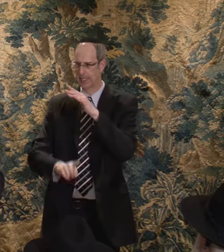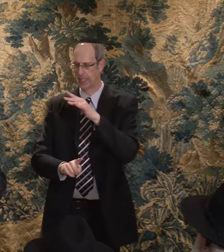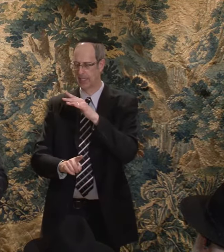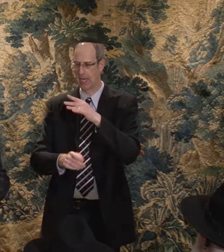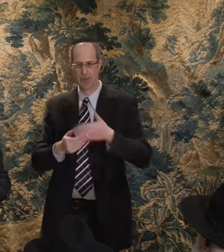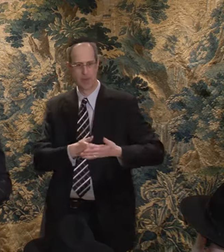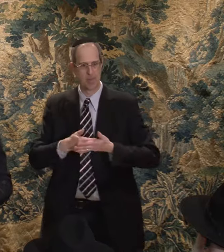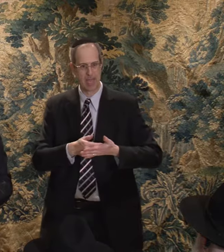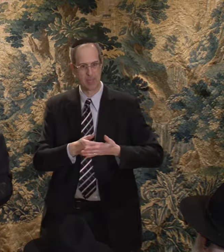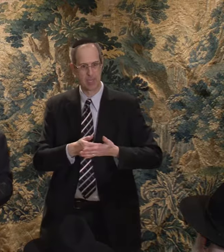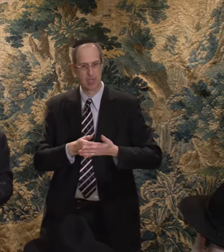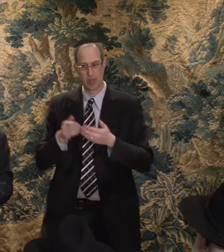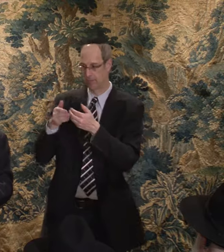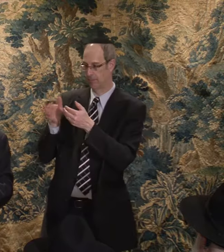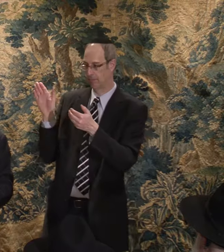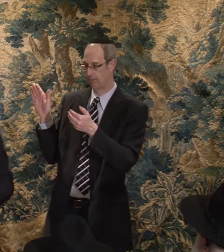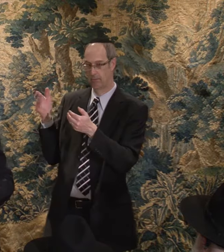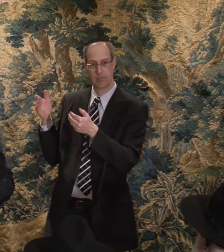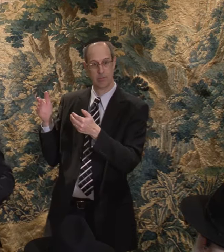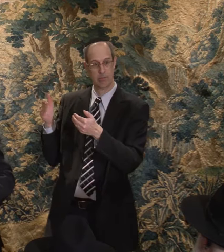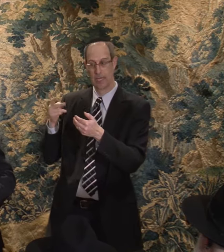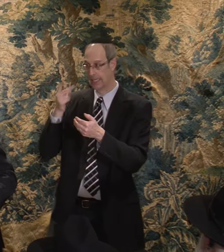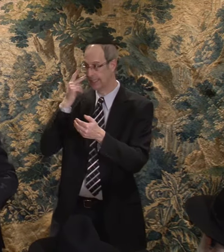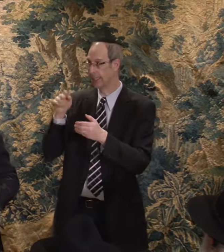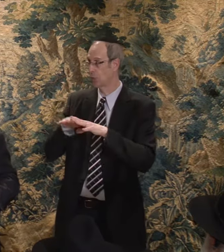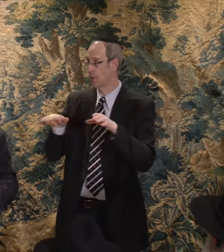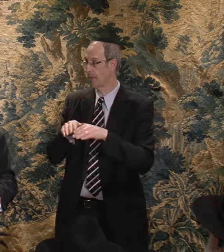backyard is open and there's a swimming pool there he runs outside and he sees